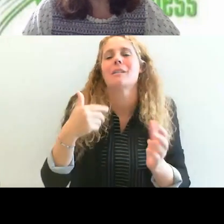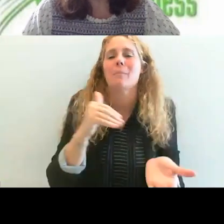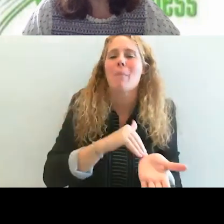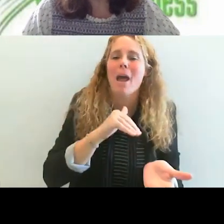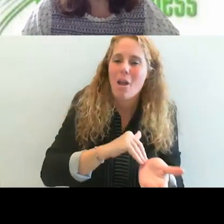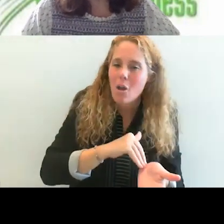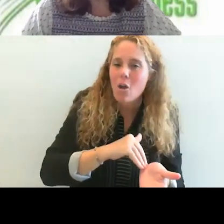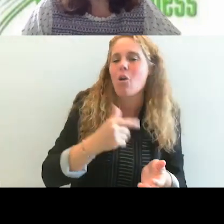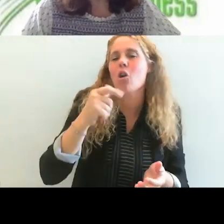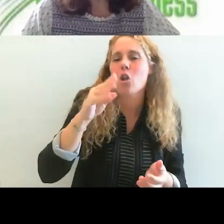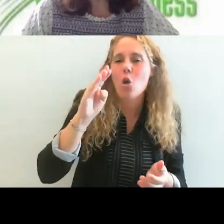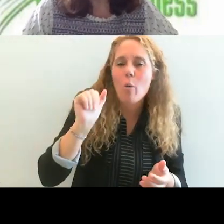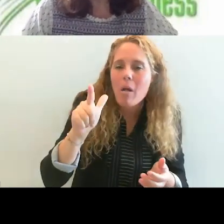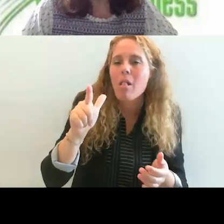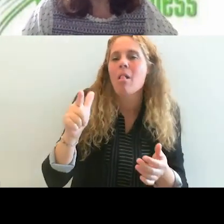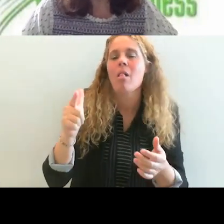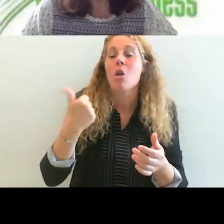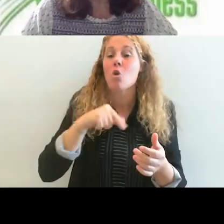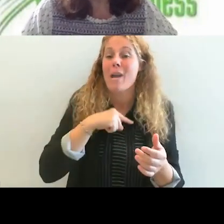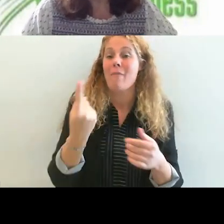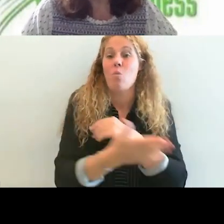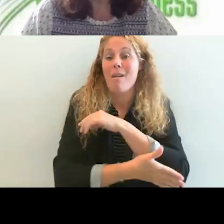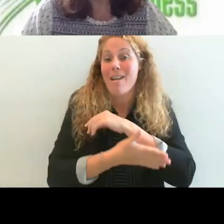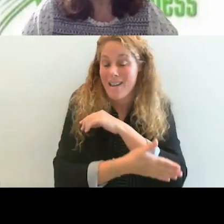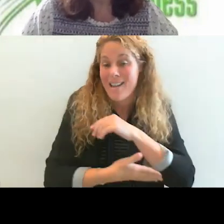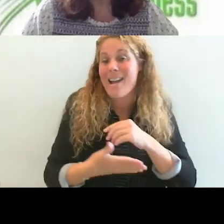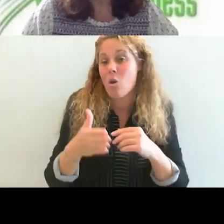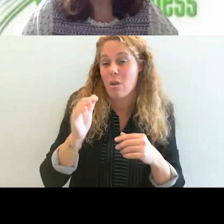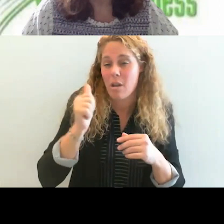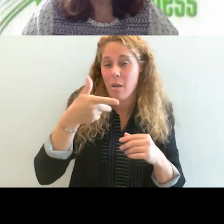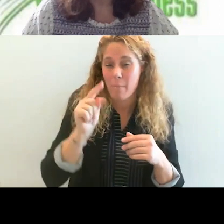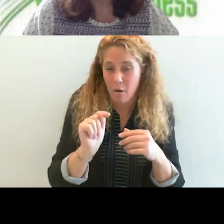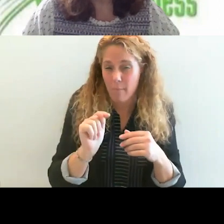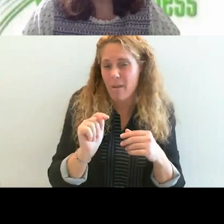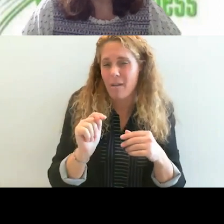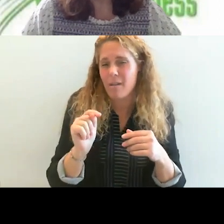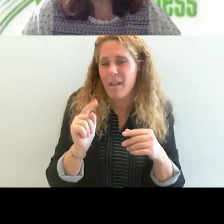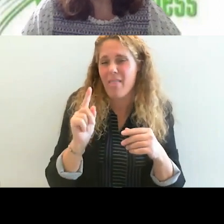AND WE HAVE -- IN ONE COUNTY, ONE OF THE RURAL COUNTIES, WE